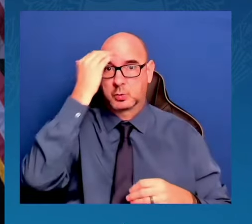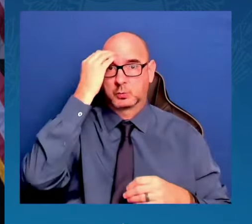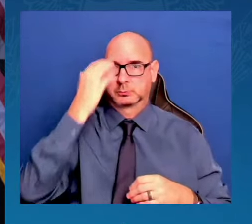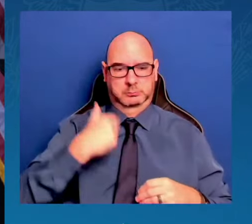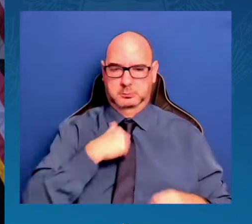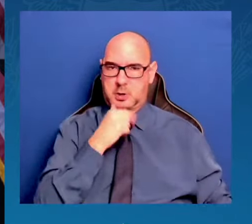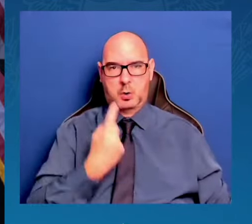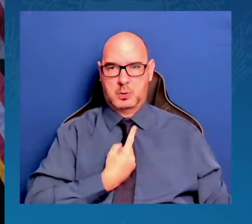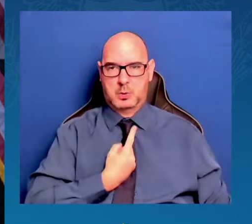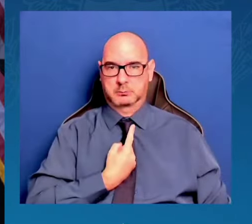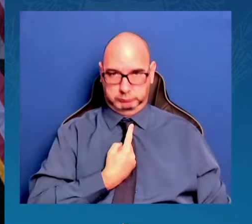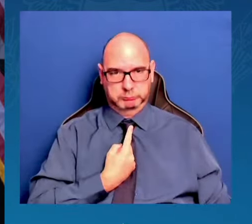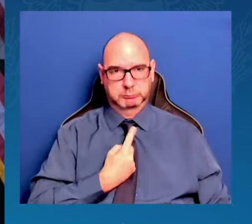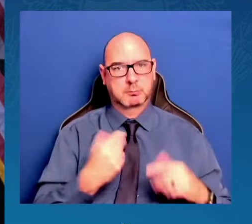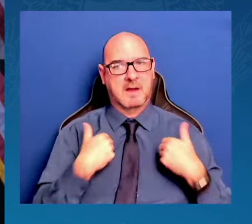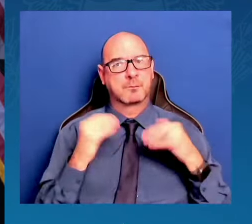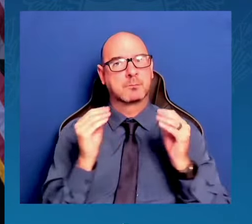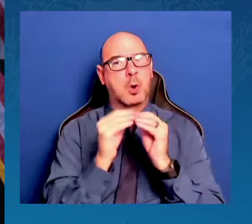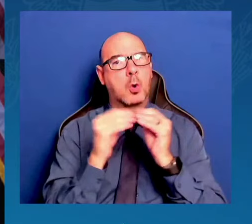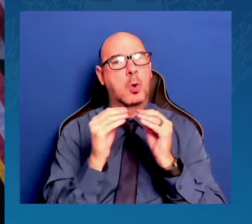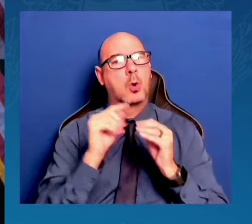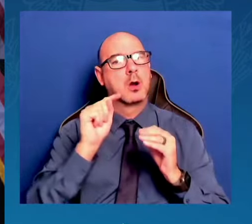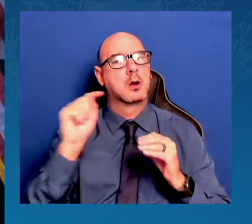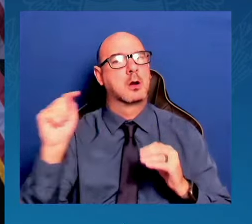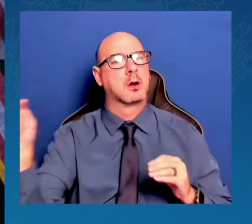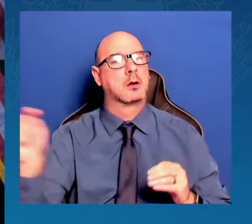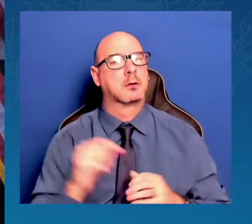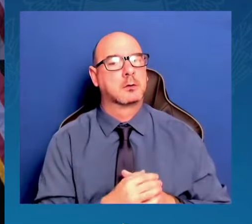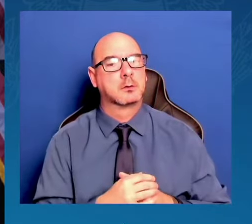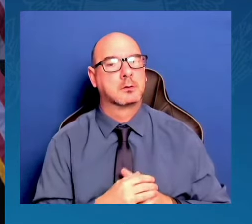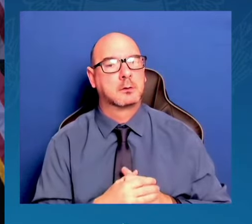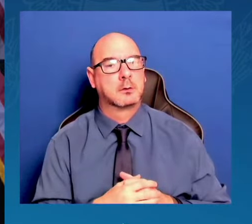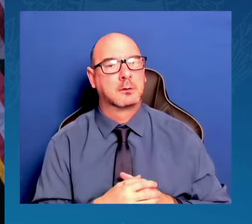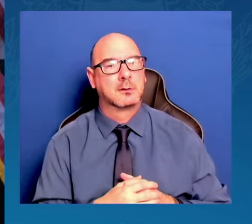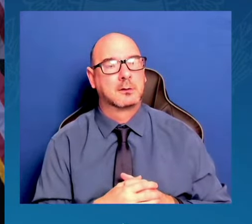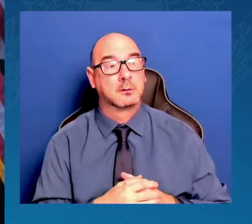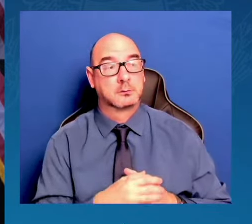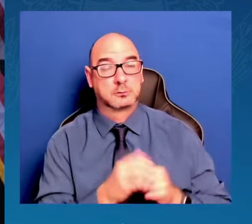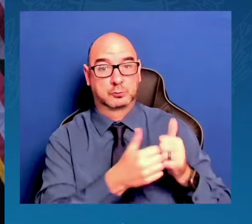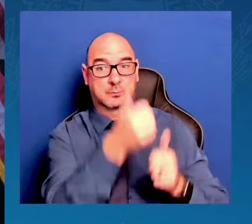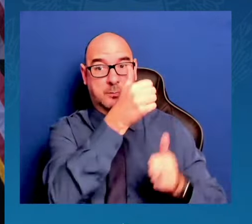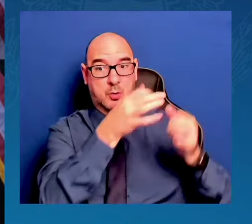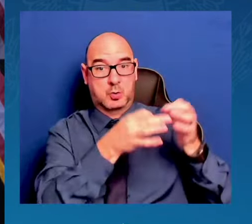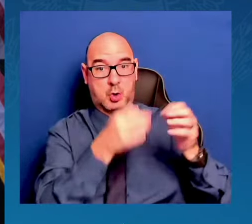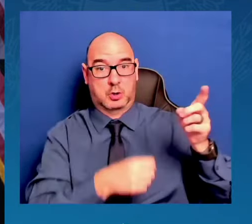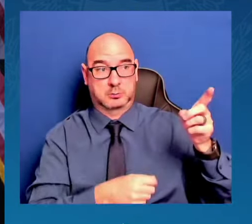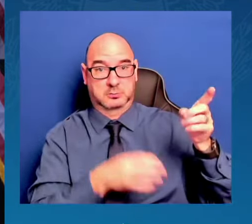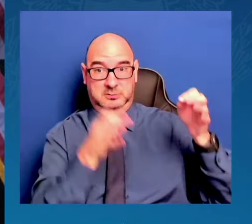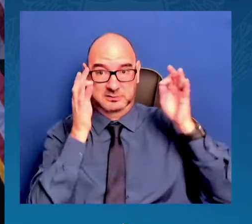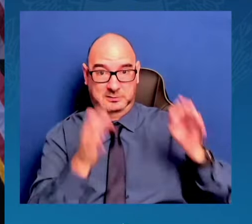The consequences of the Supreme Court's ruling are not only limited to those who need reproductive care.